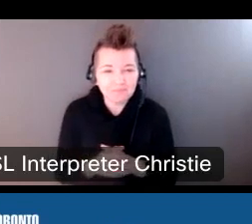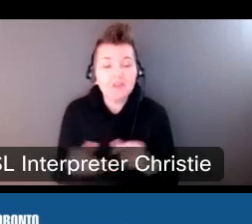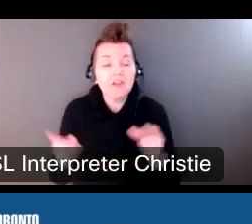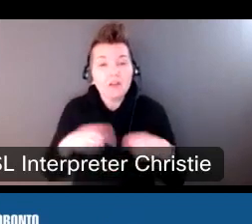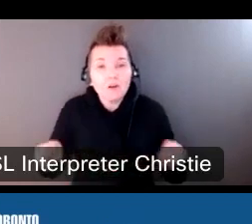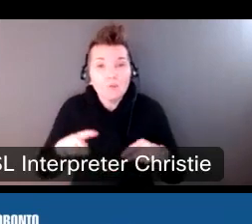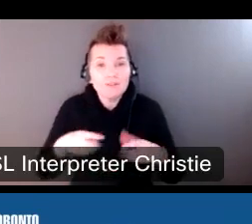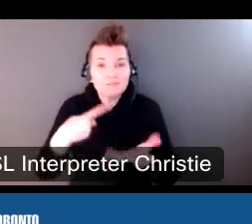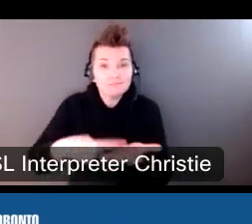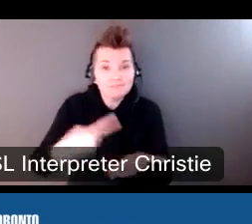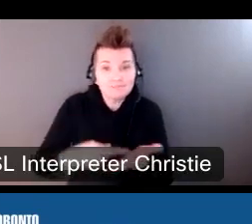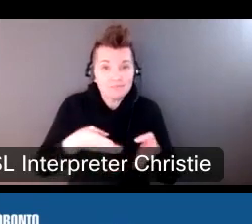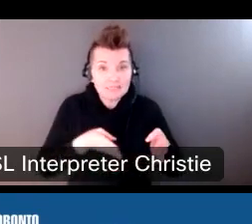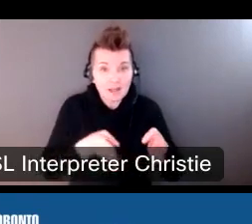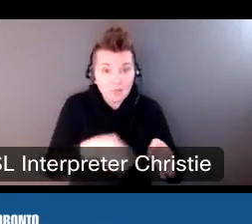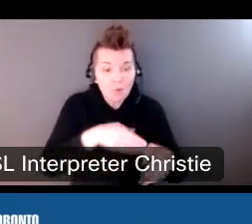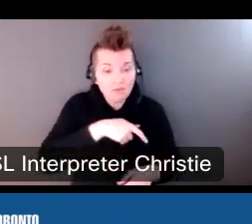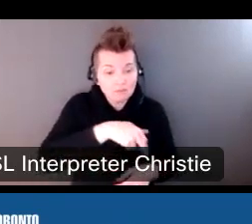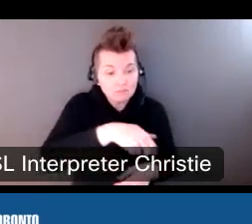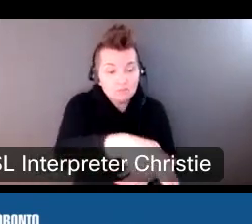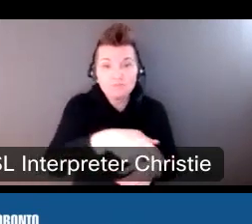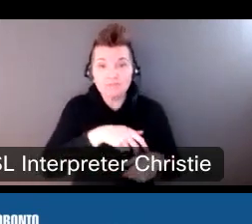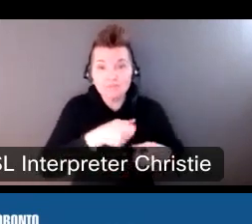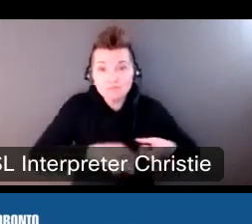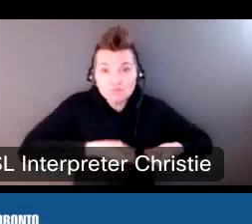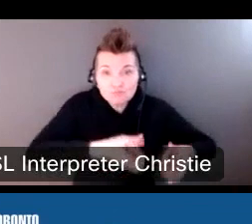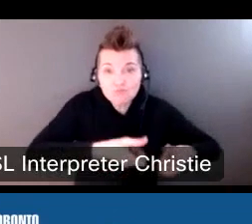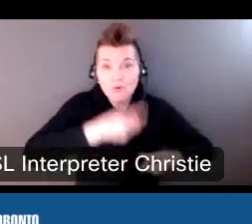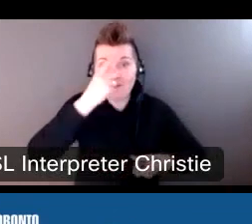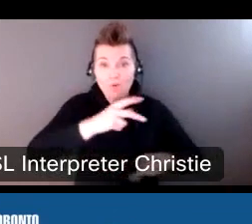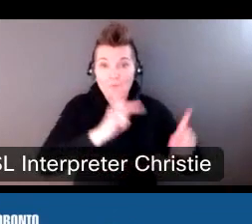zones for people with disabilities and safe routes for people who cycle.